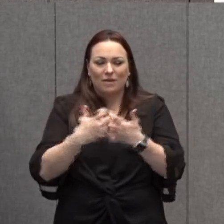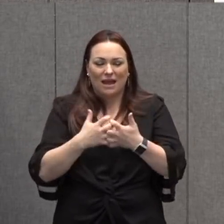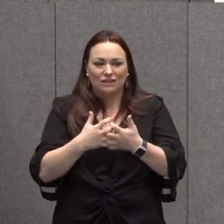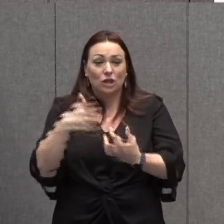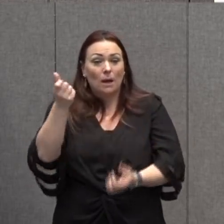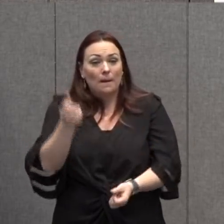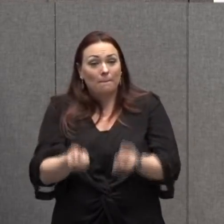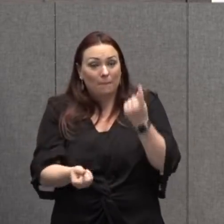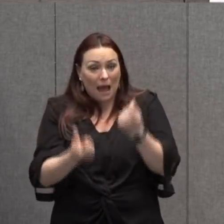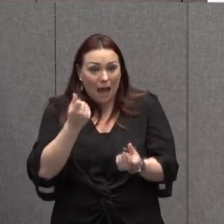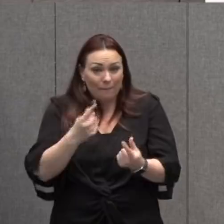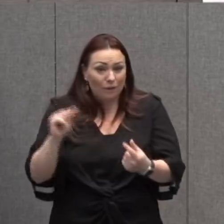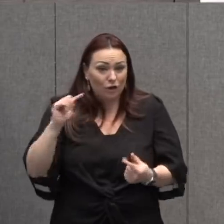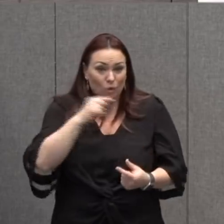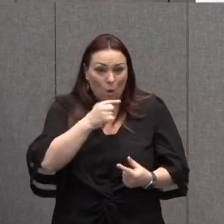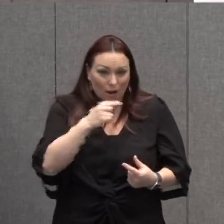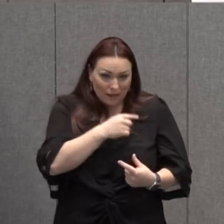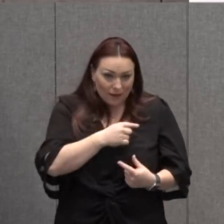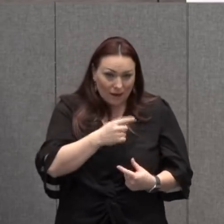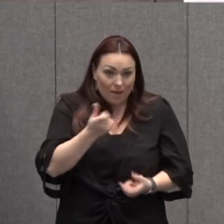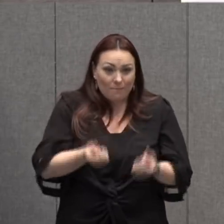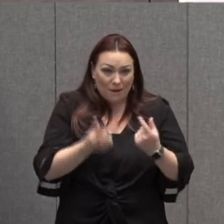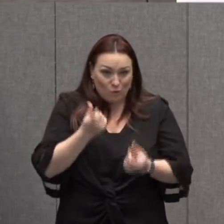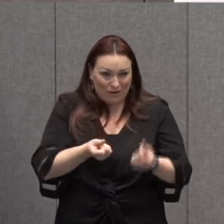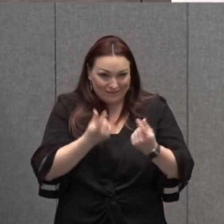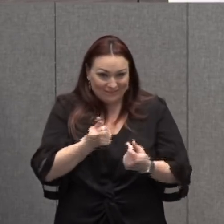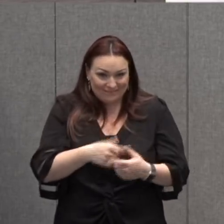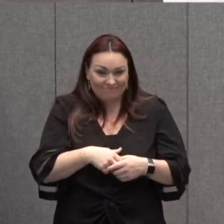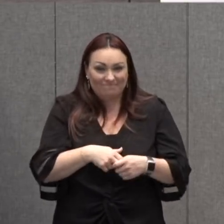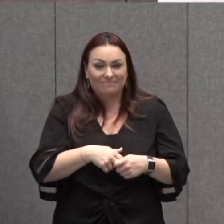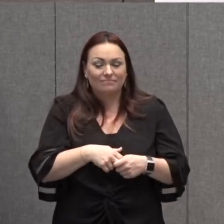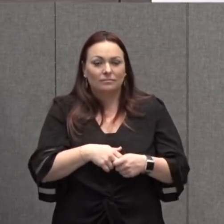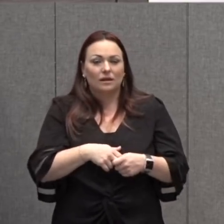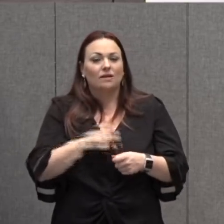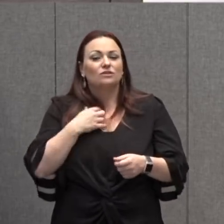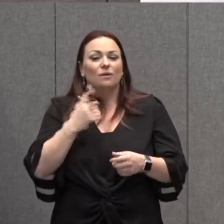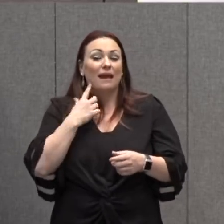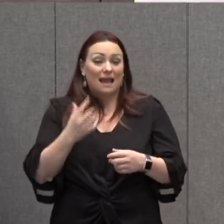So, and then I wrote it together, then I cut it apart. So that way I made sure I had both pieces.